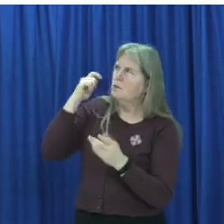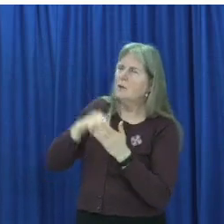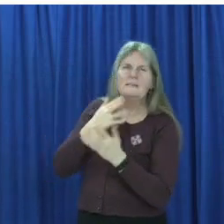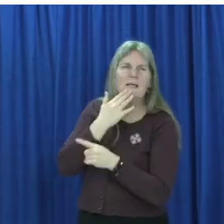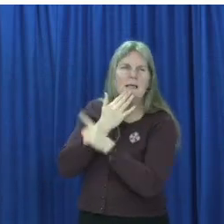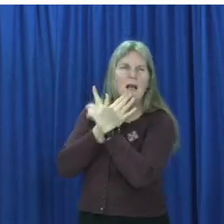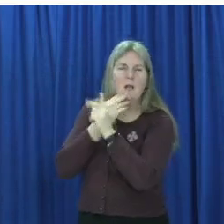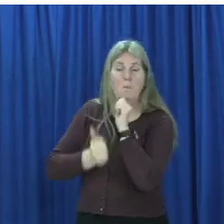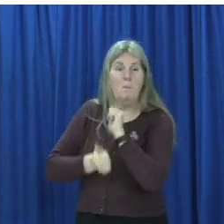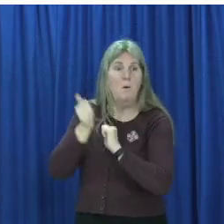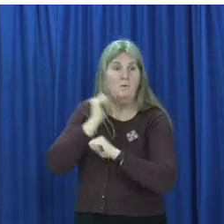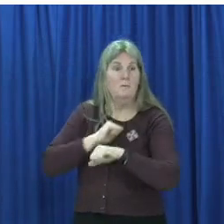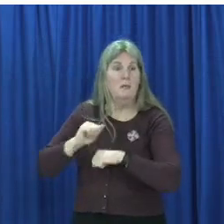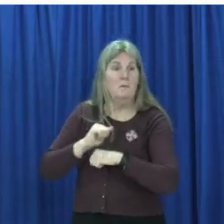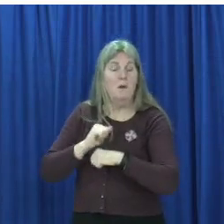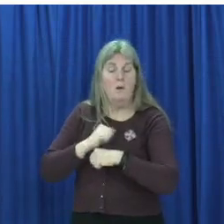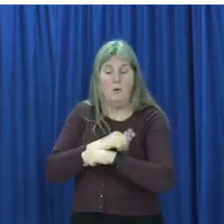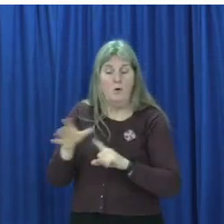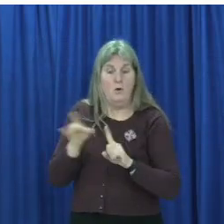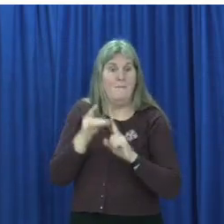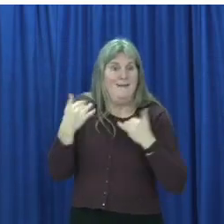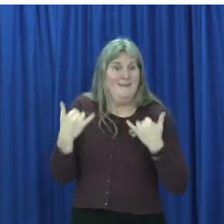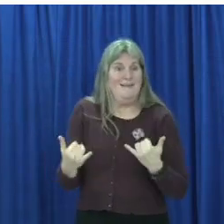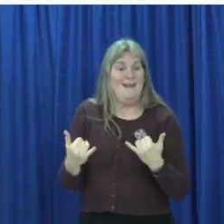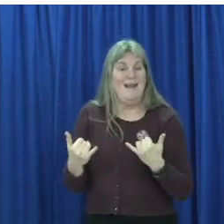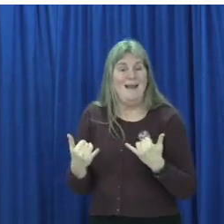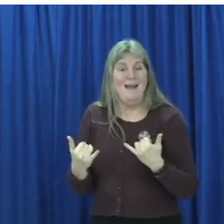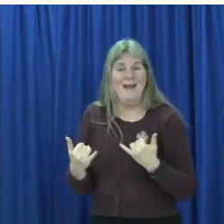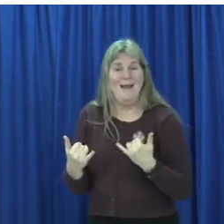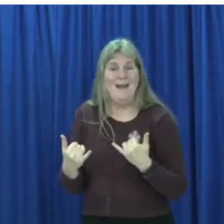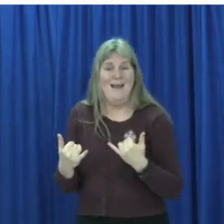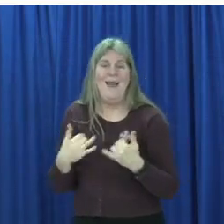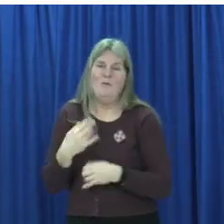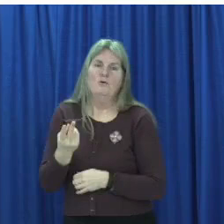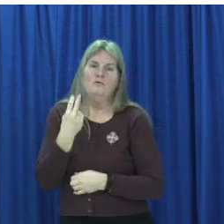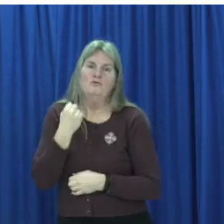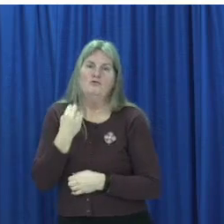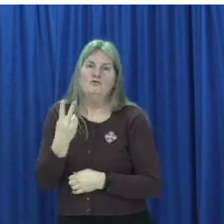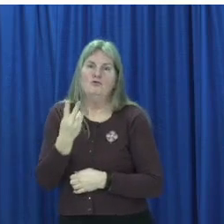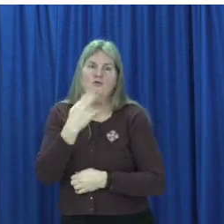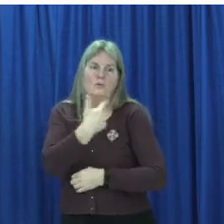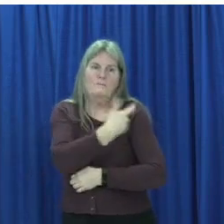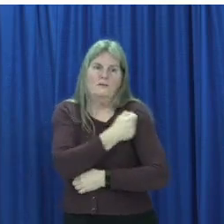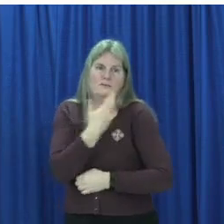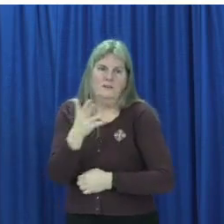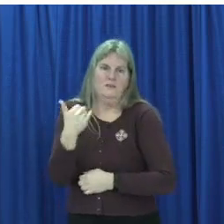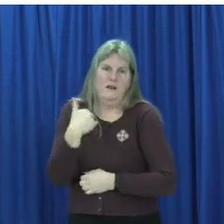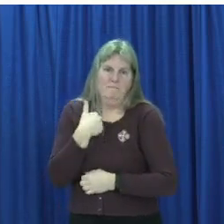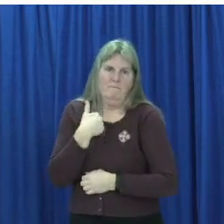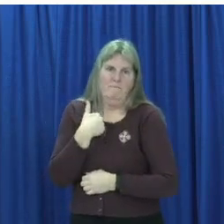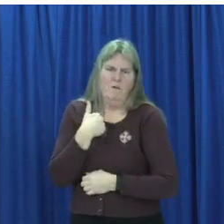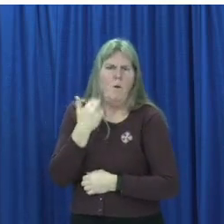infected now with COVID-19 have had two doses of vaccine. This is because most